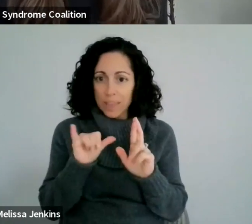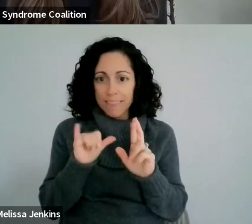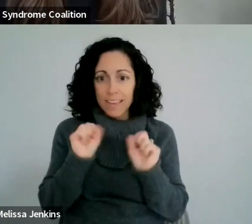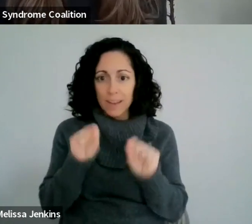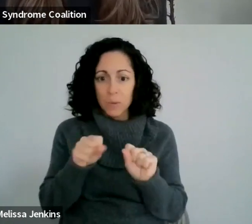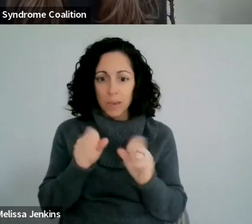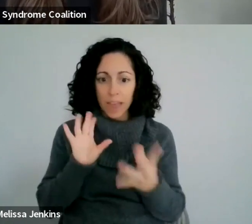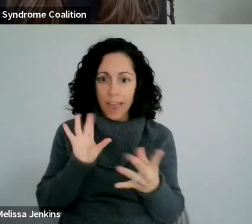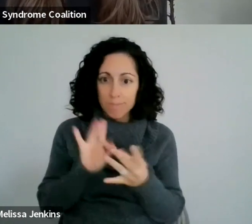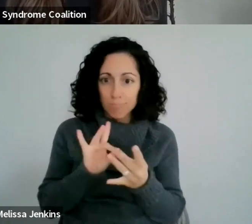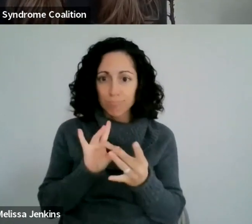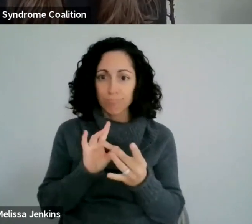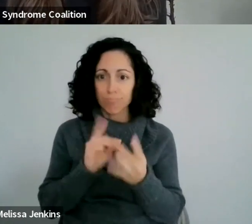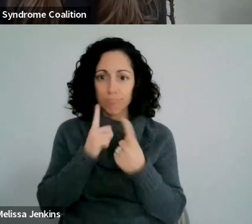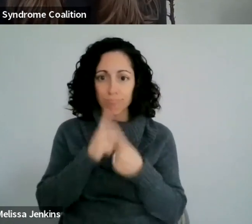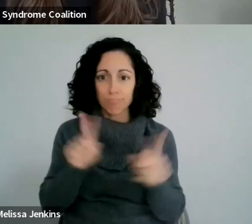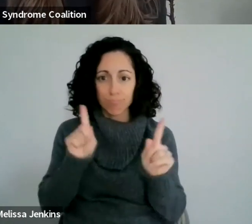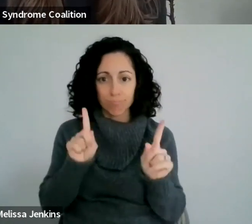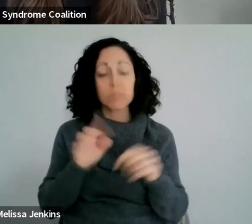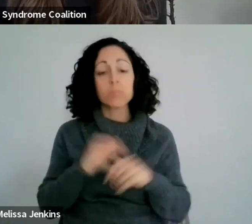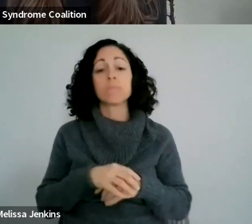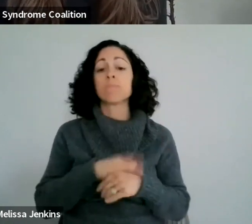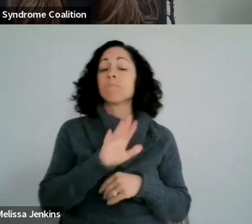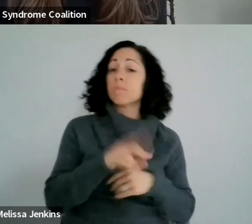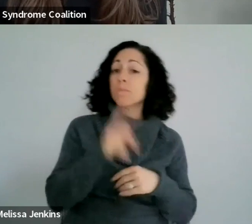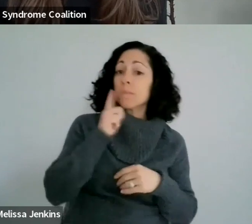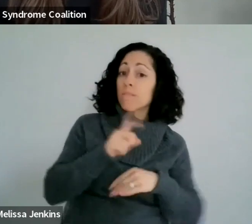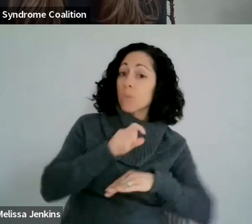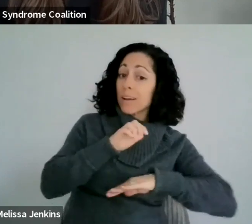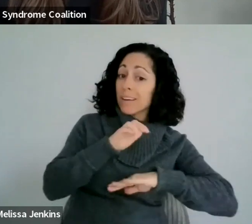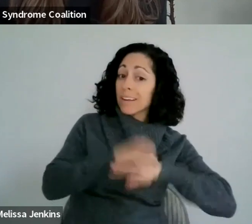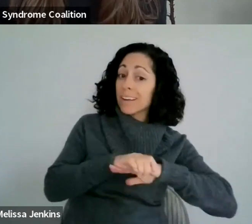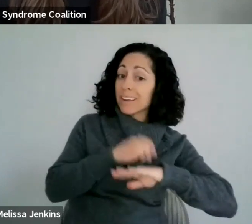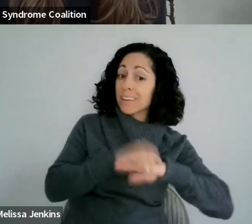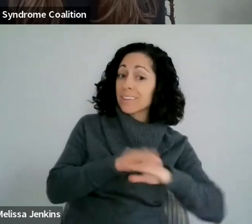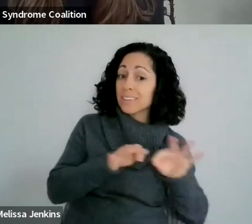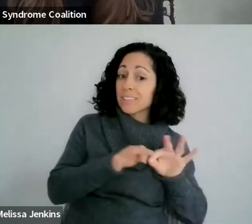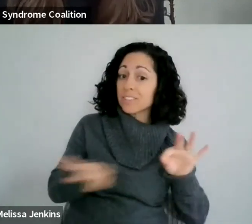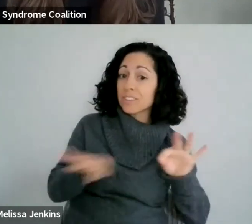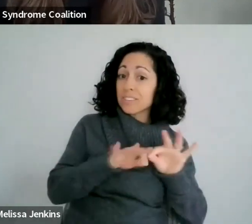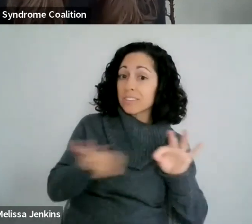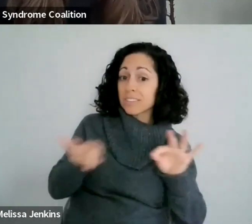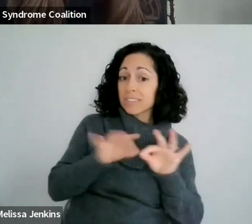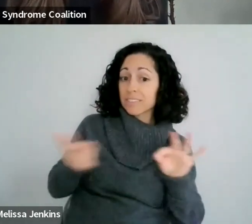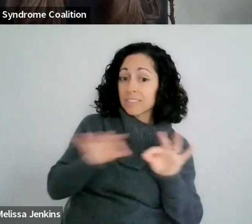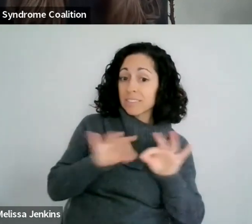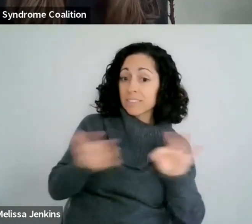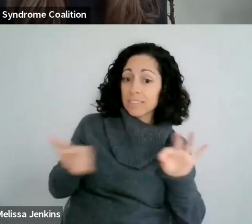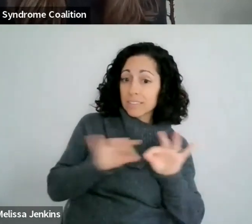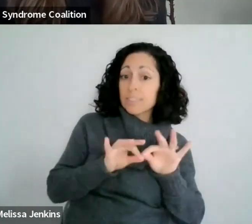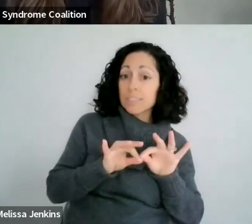For anyone looking for captioning in English, we've enabled the live transcription in Zoom,